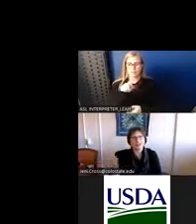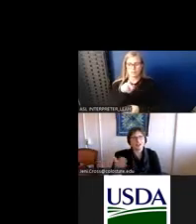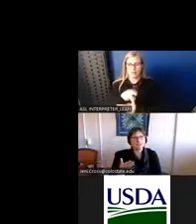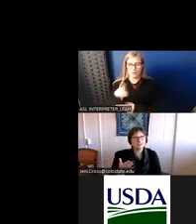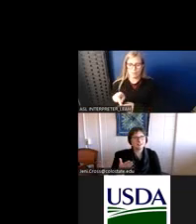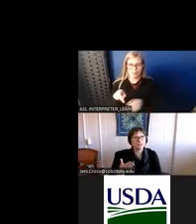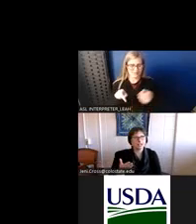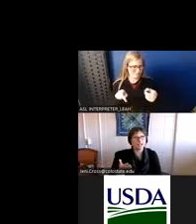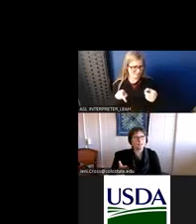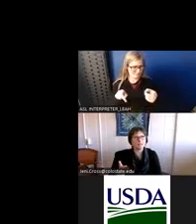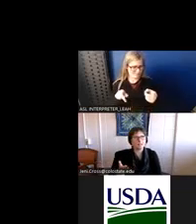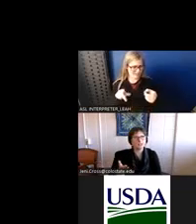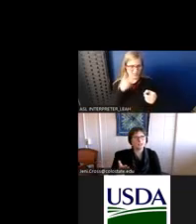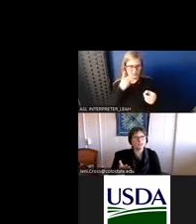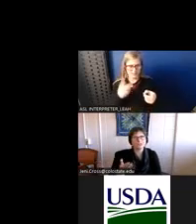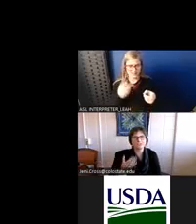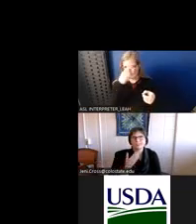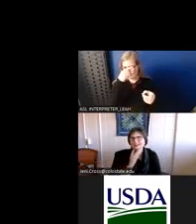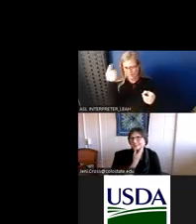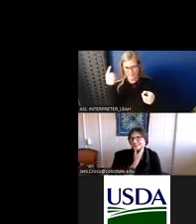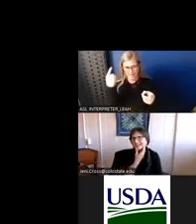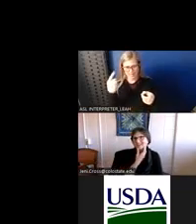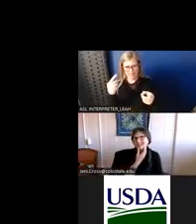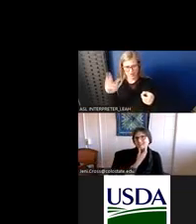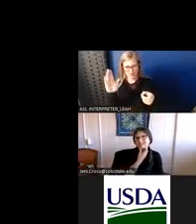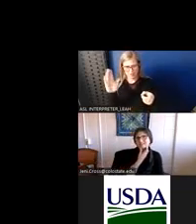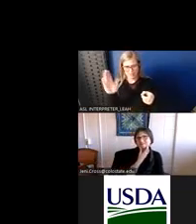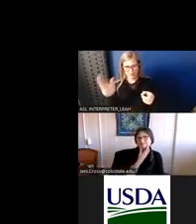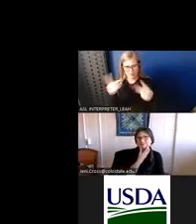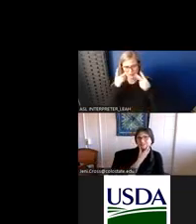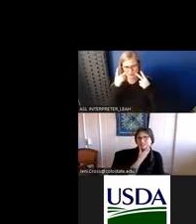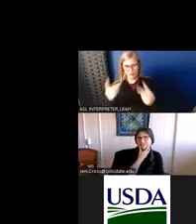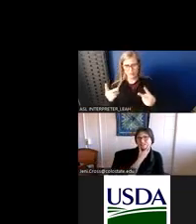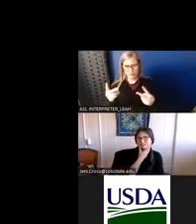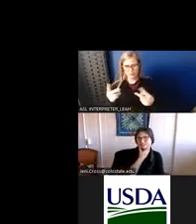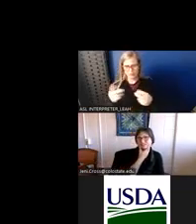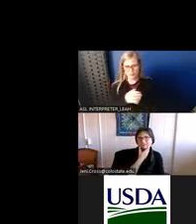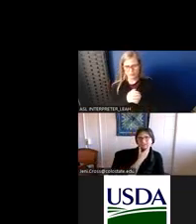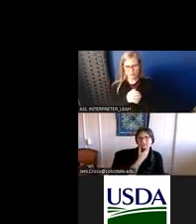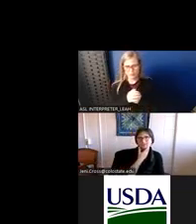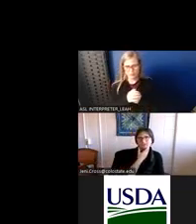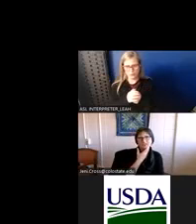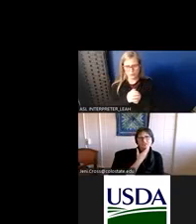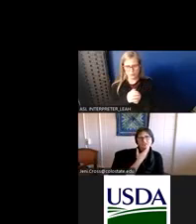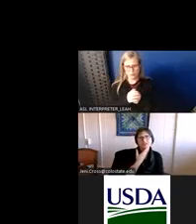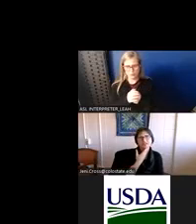Yeah, I'm seeing the black presenter view, not the presentation actual view.